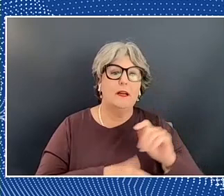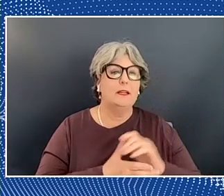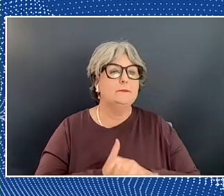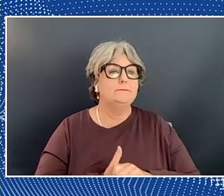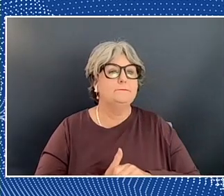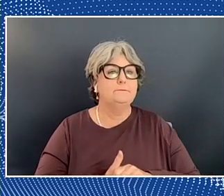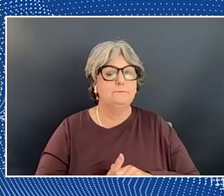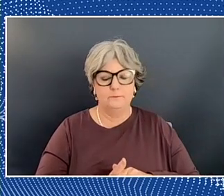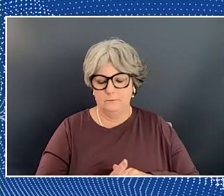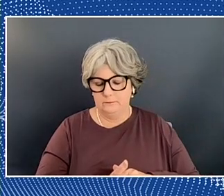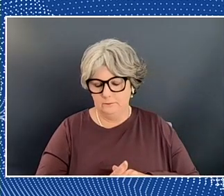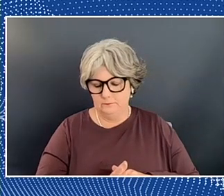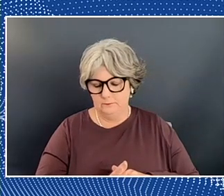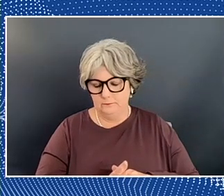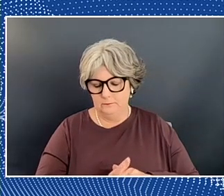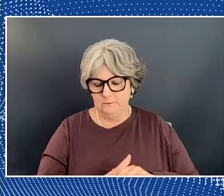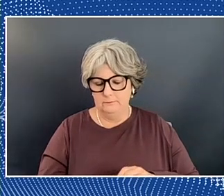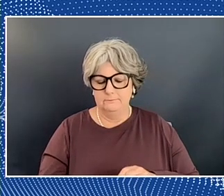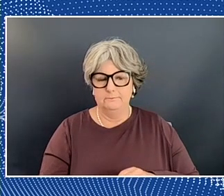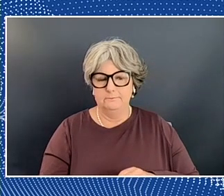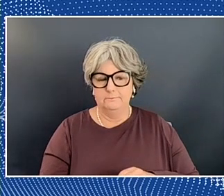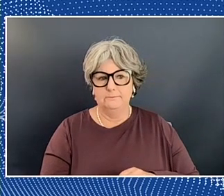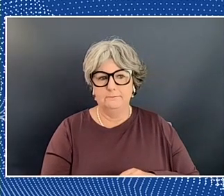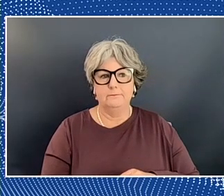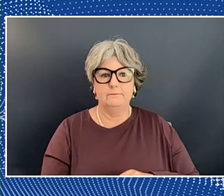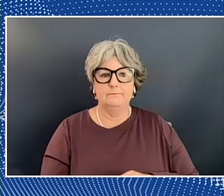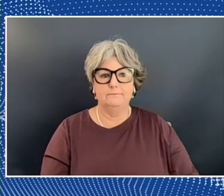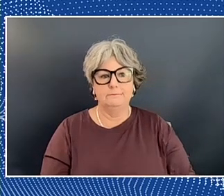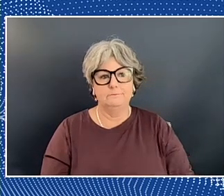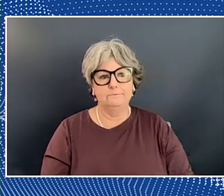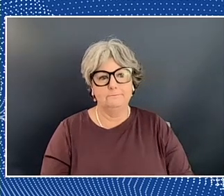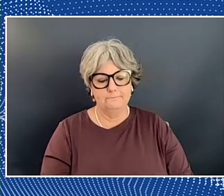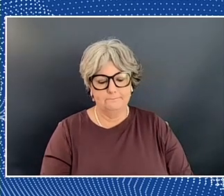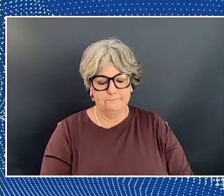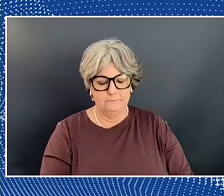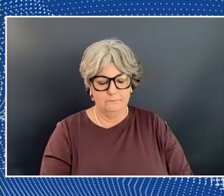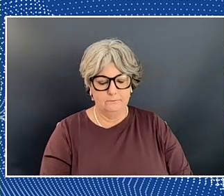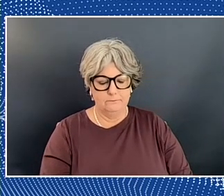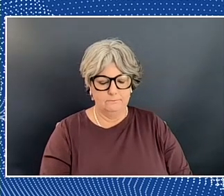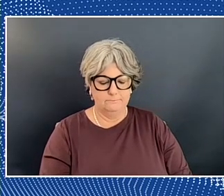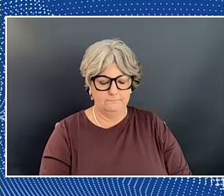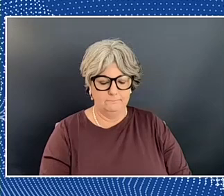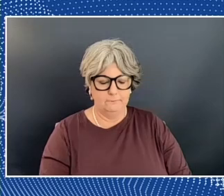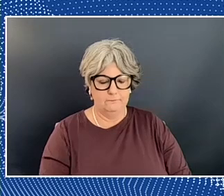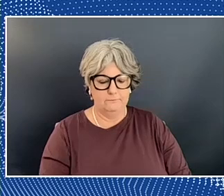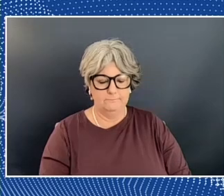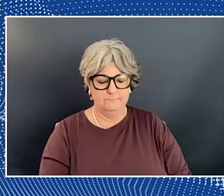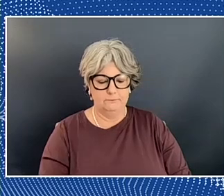Sure. And I just want to re-ask the question I think I posed before that I don't think the Department answered, but